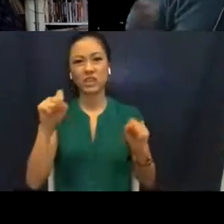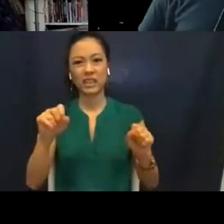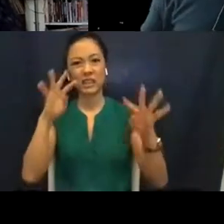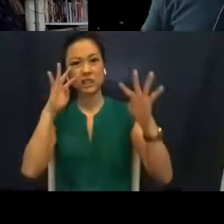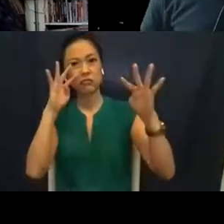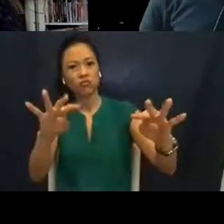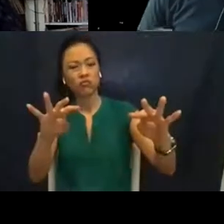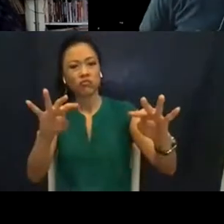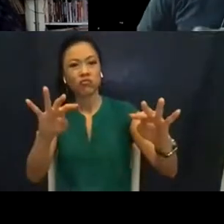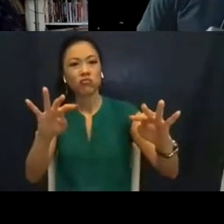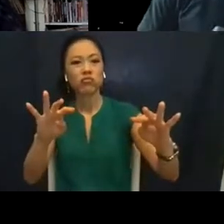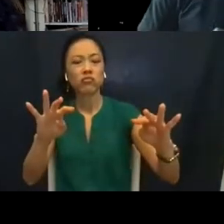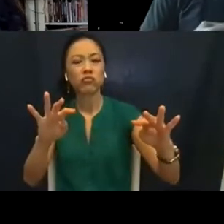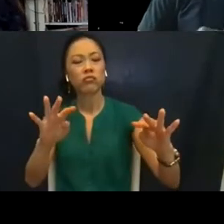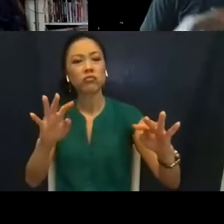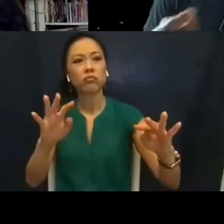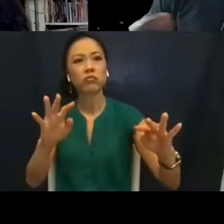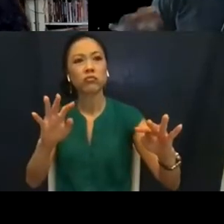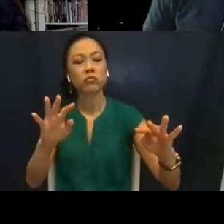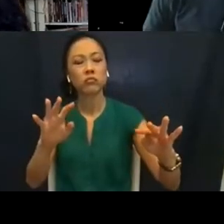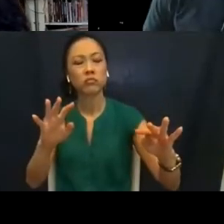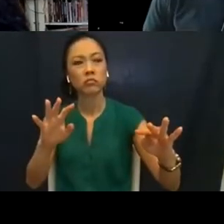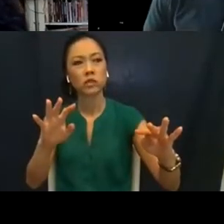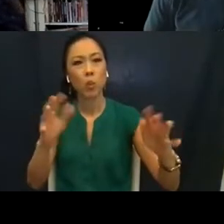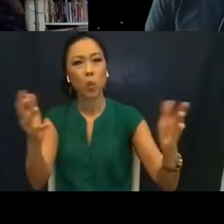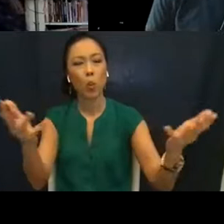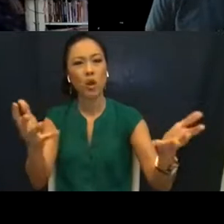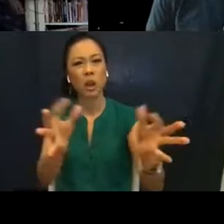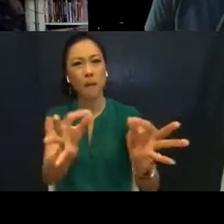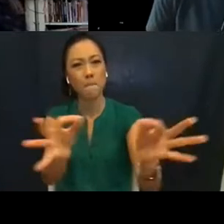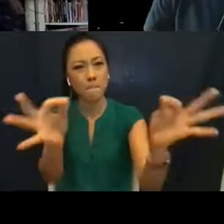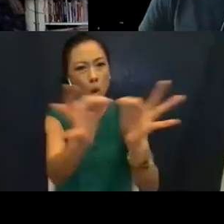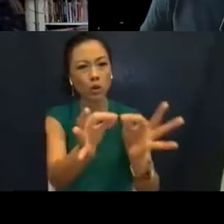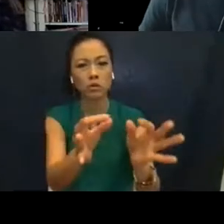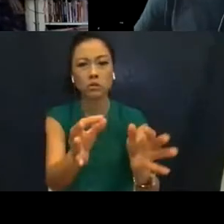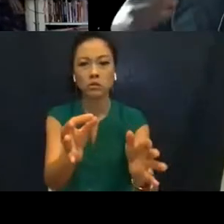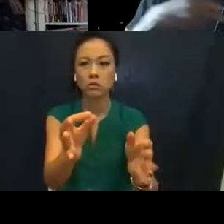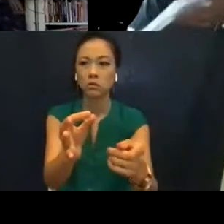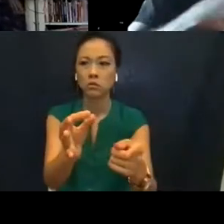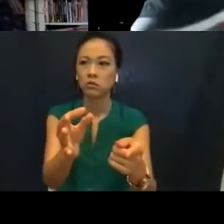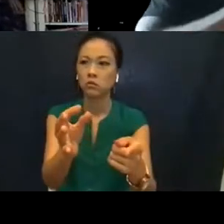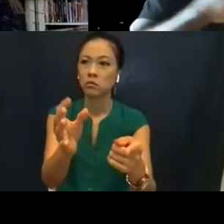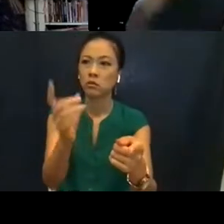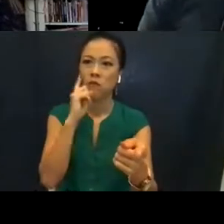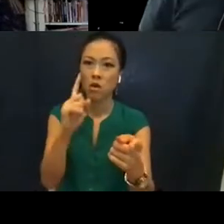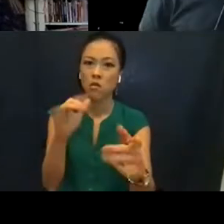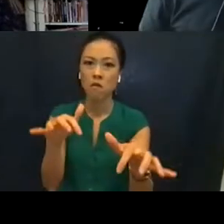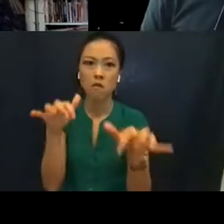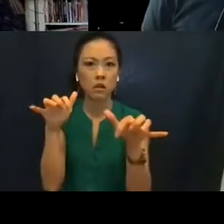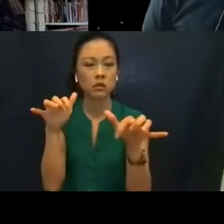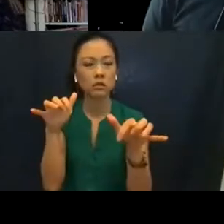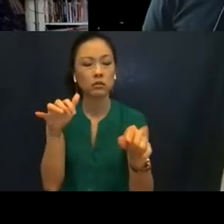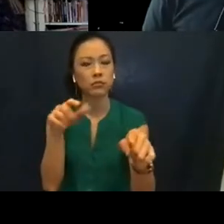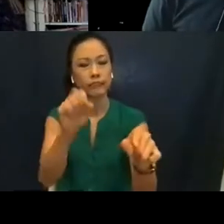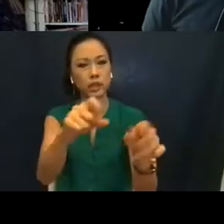what is actually important or what is undiscovered for audience that can be revealed or understood